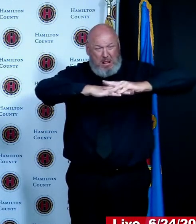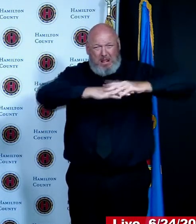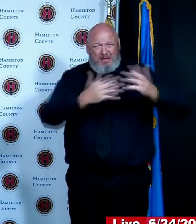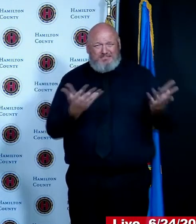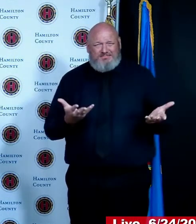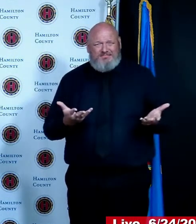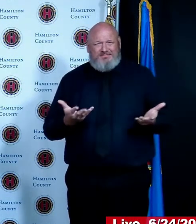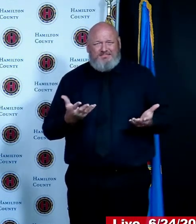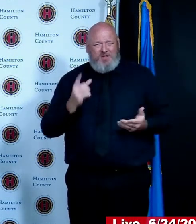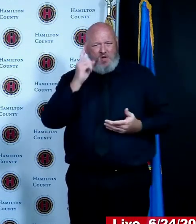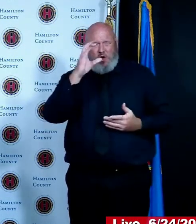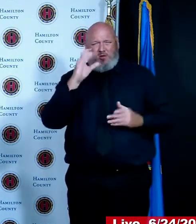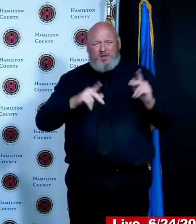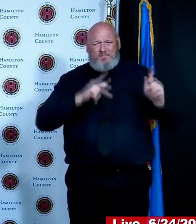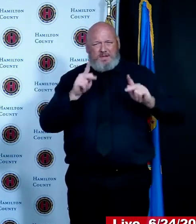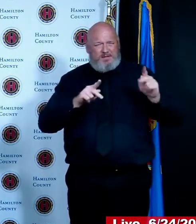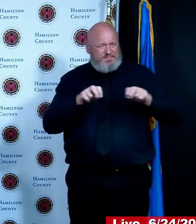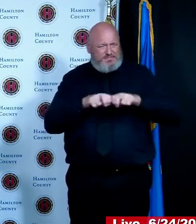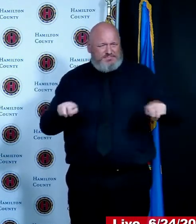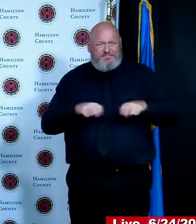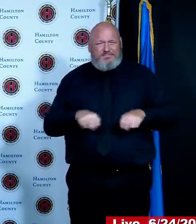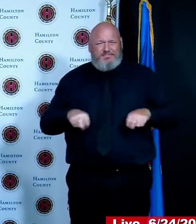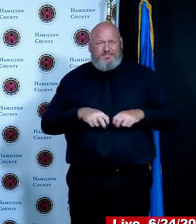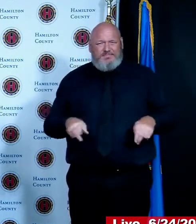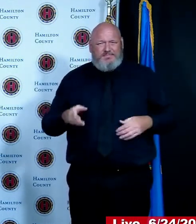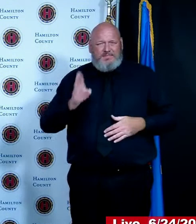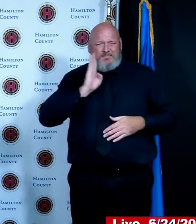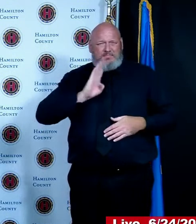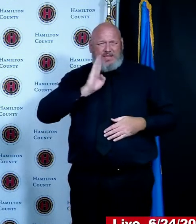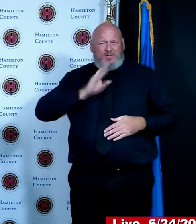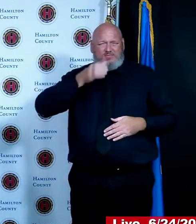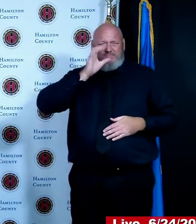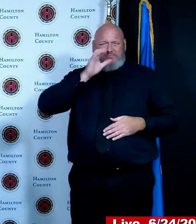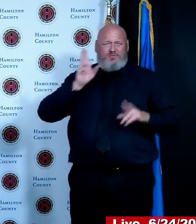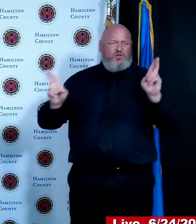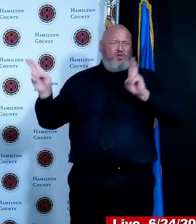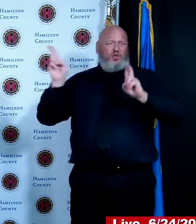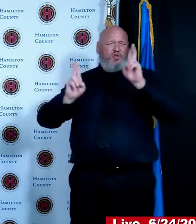having no space apart from each other that's a mass gathering and that spreads